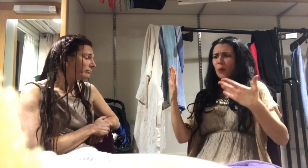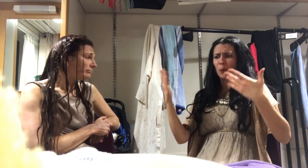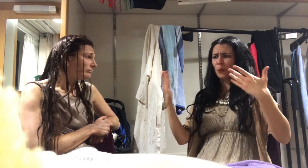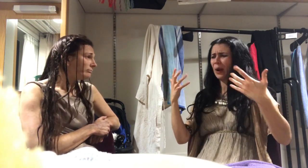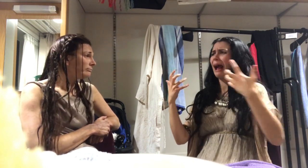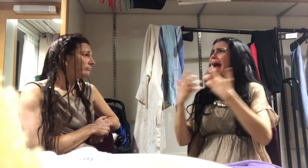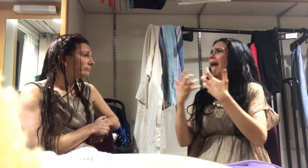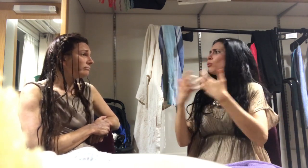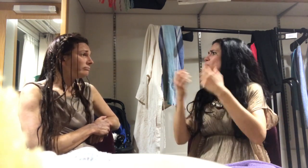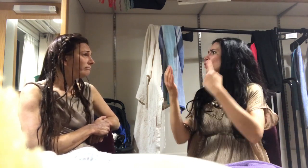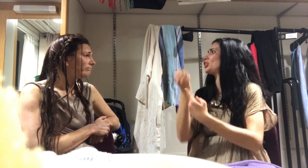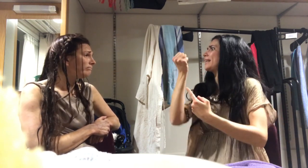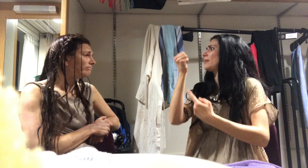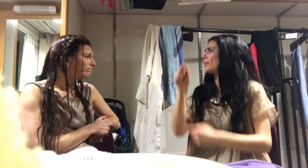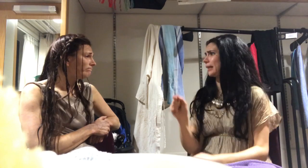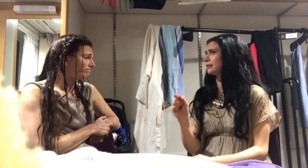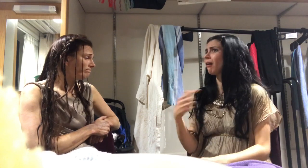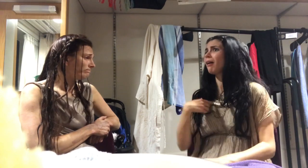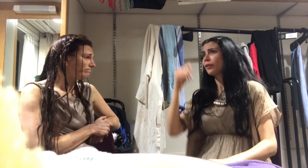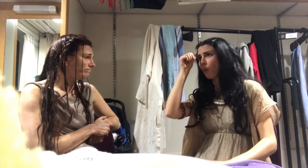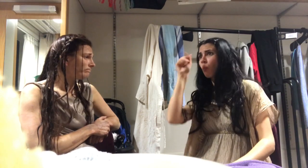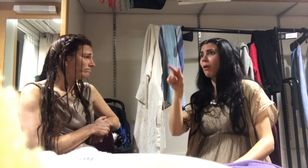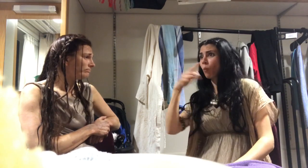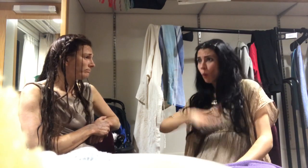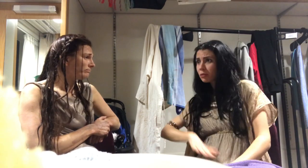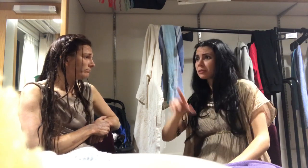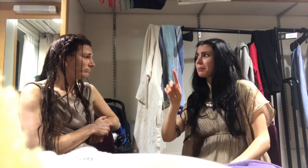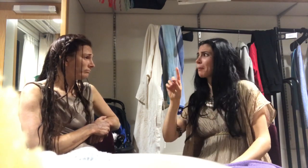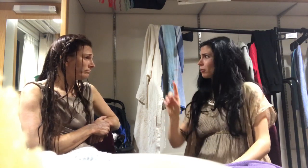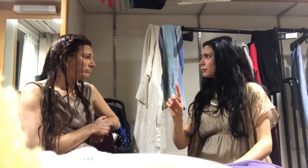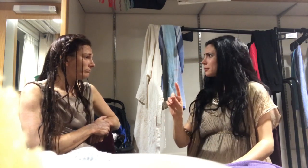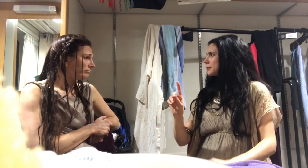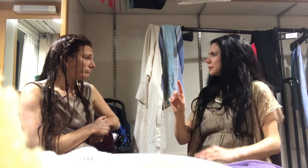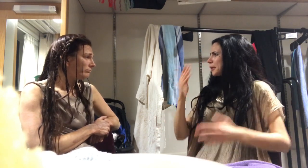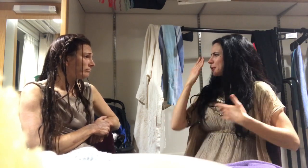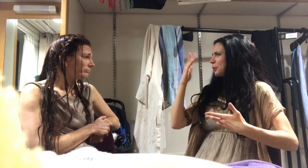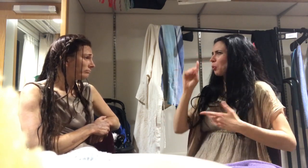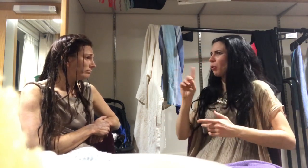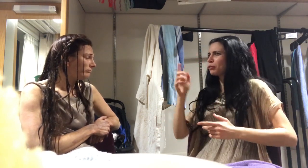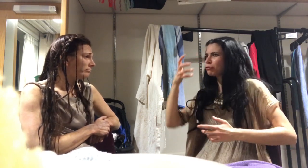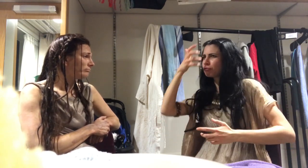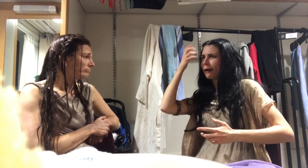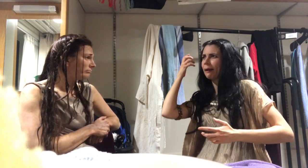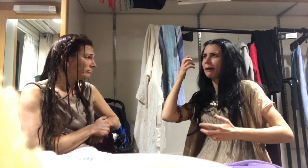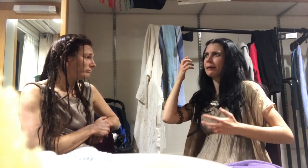How do we achieve this/that? I know what we want, but I don't always know what Greg...